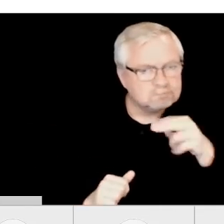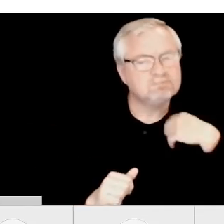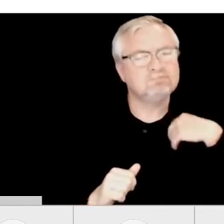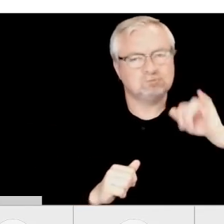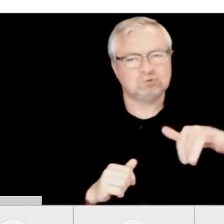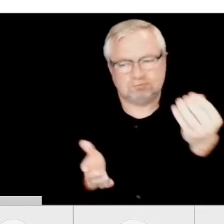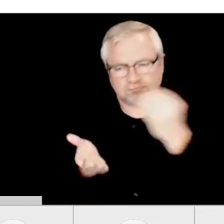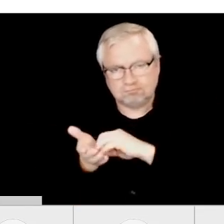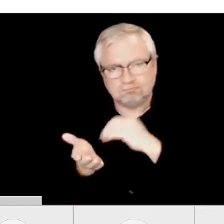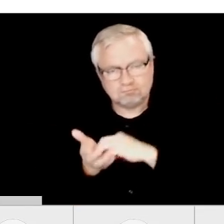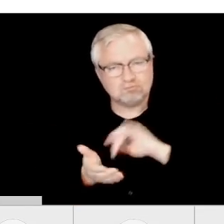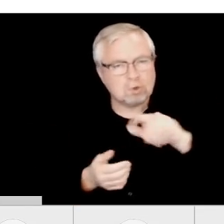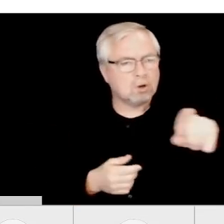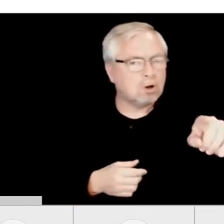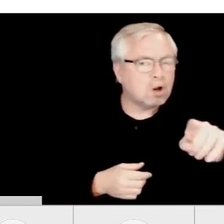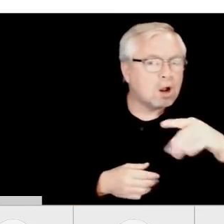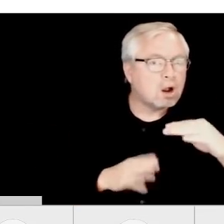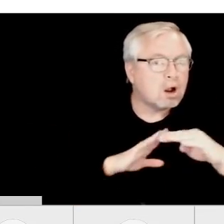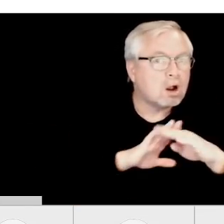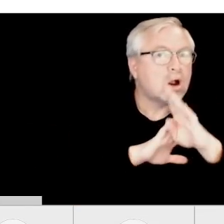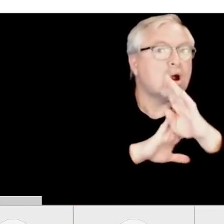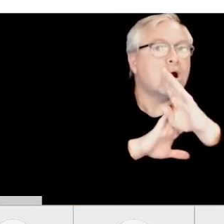an intervention that is assumed to end.